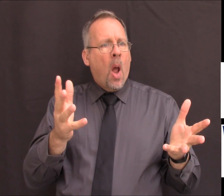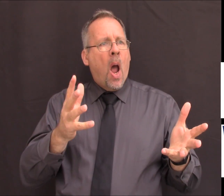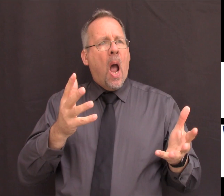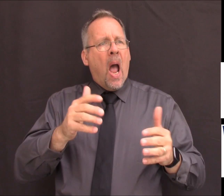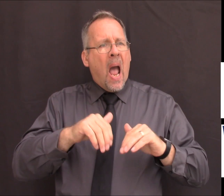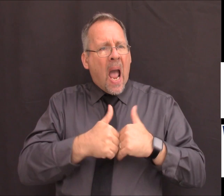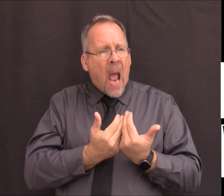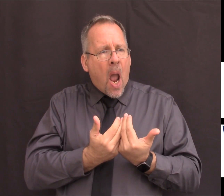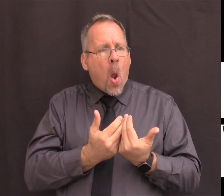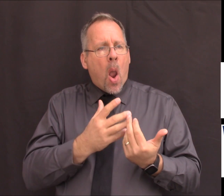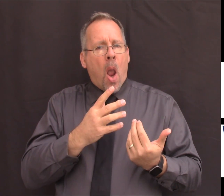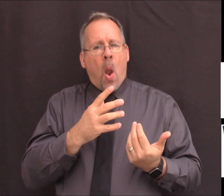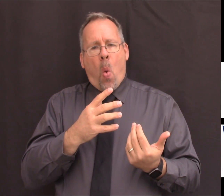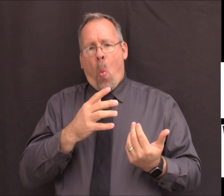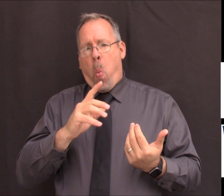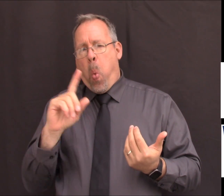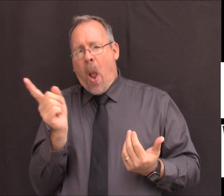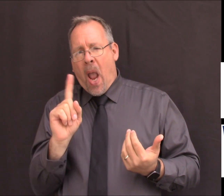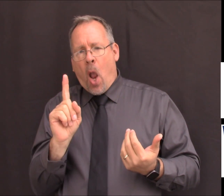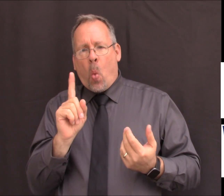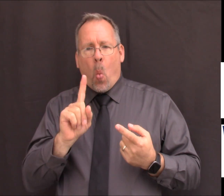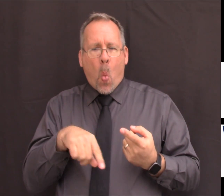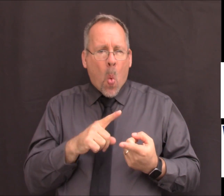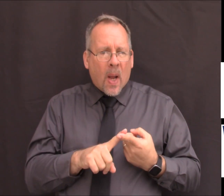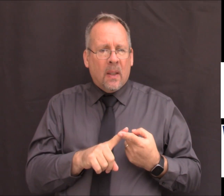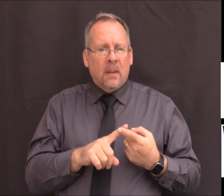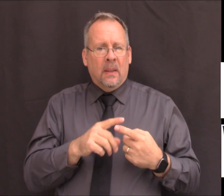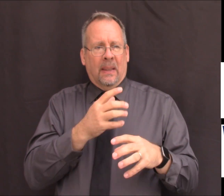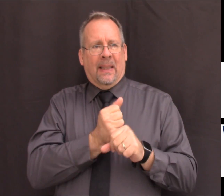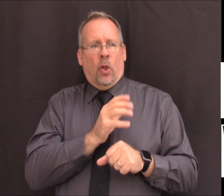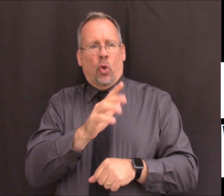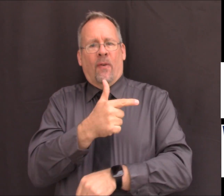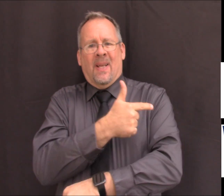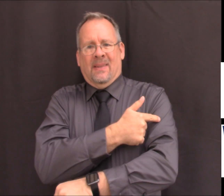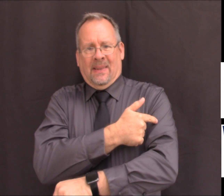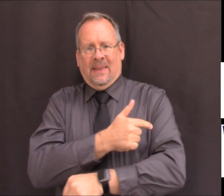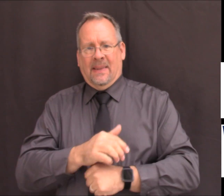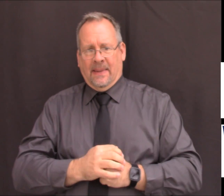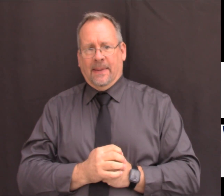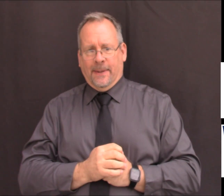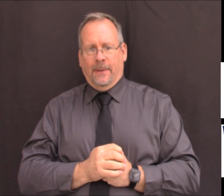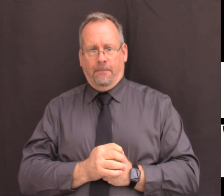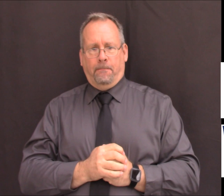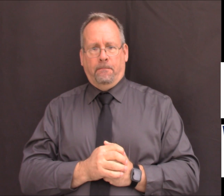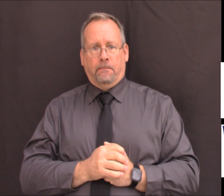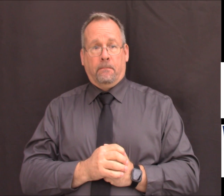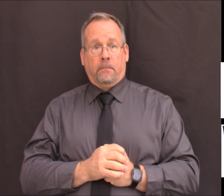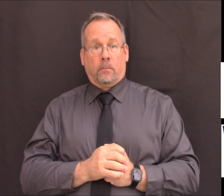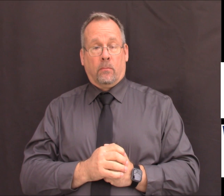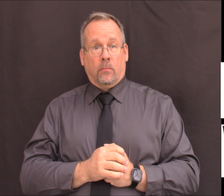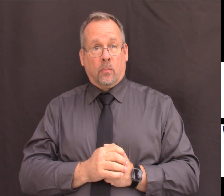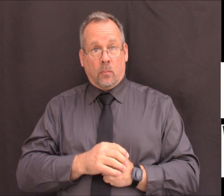and when you can receive your COVID-19 vaccine.